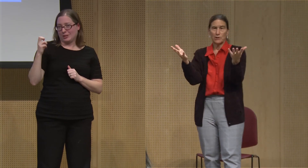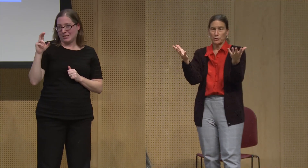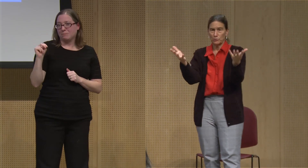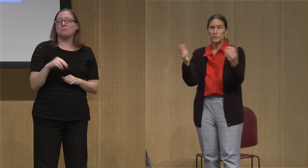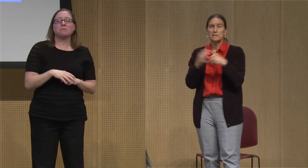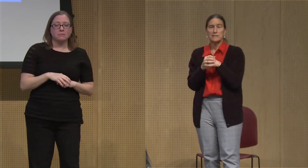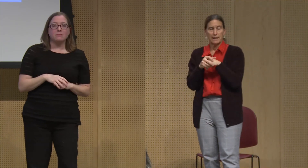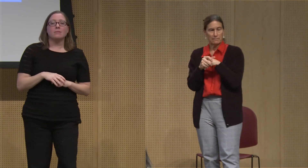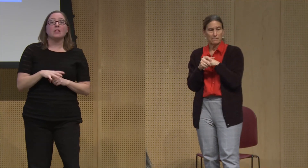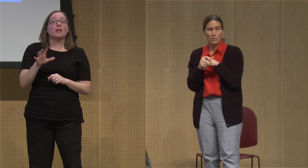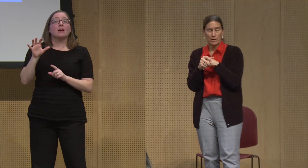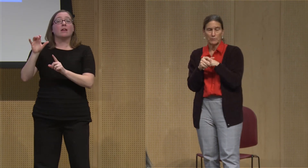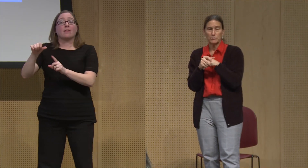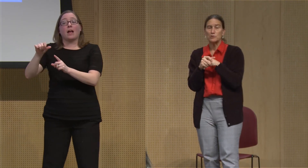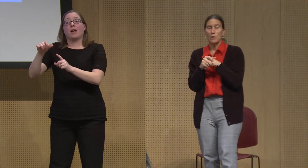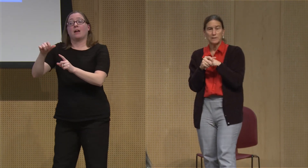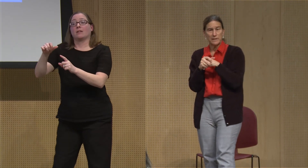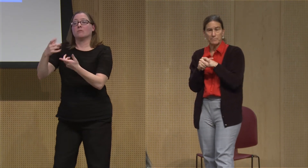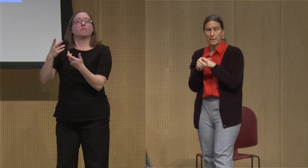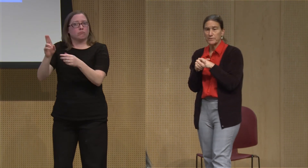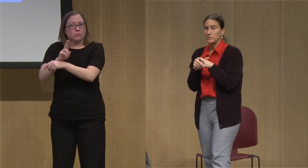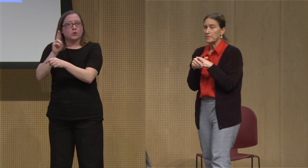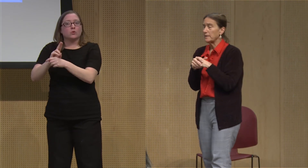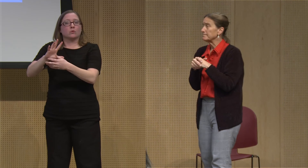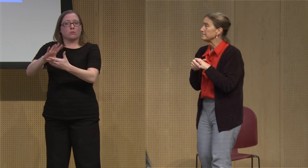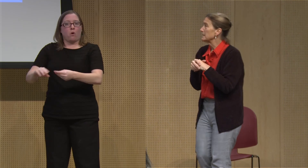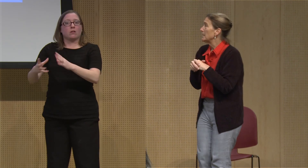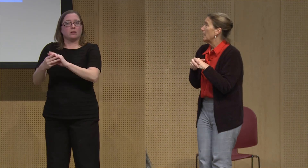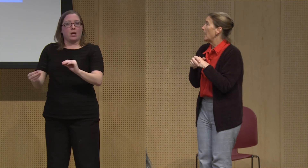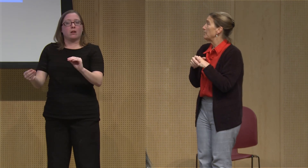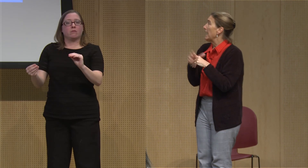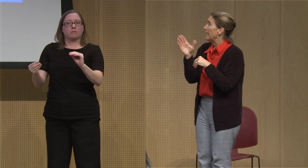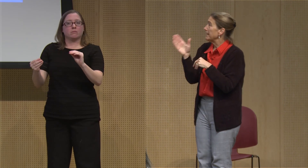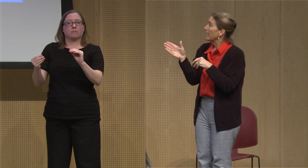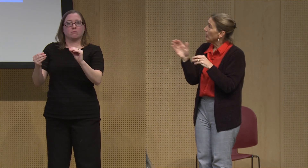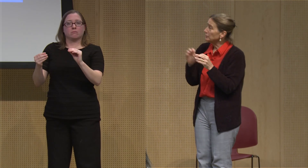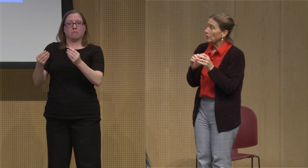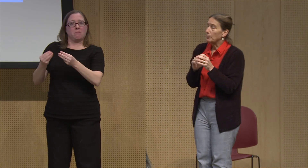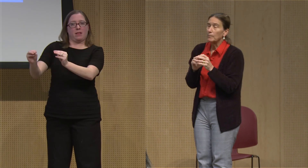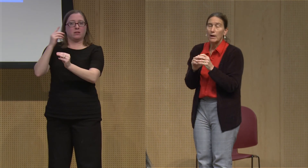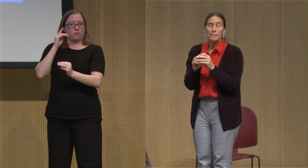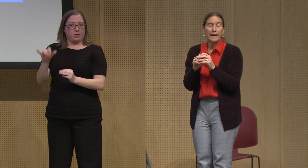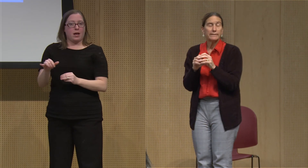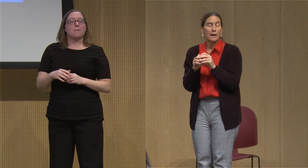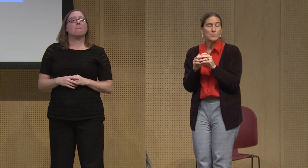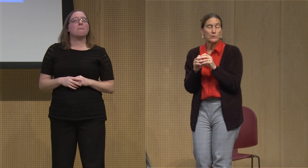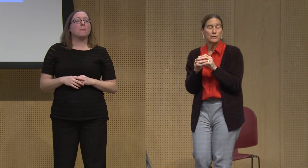UH--USES QUALITATIVE METHODS FOR THAT. UM, AND THEN I ALSO HAD THE OPPORTUNITY TO DO